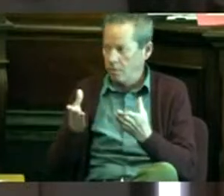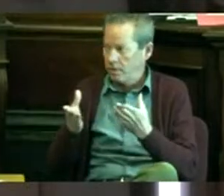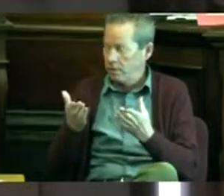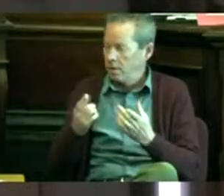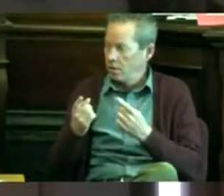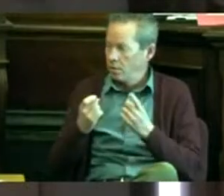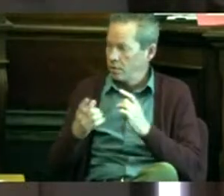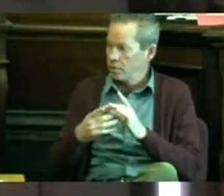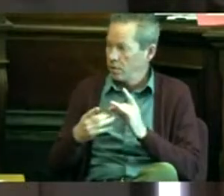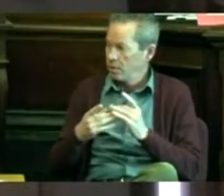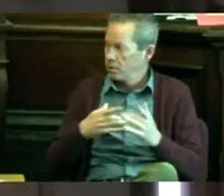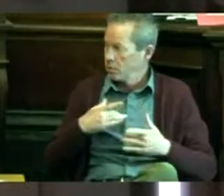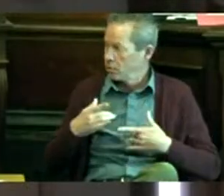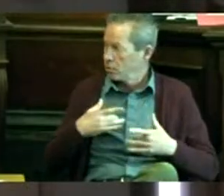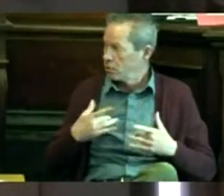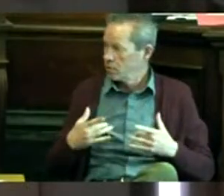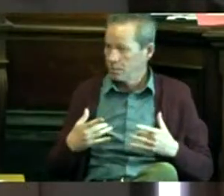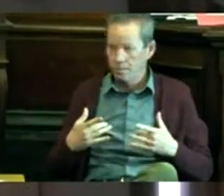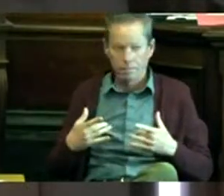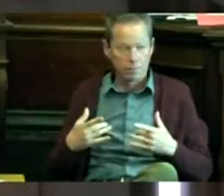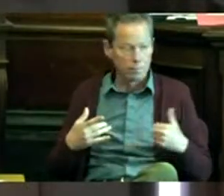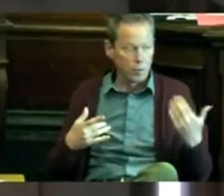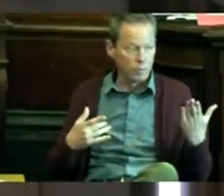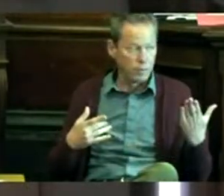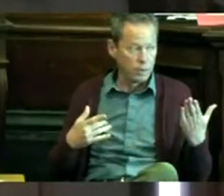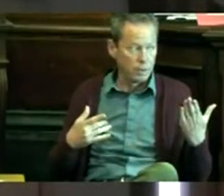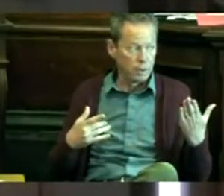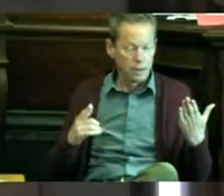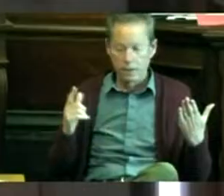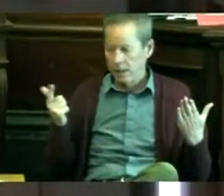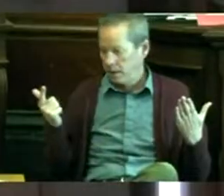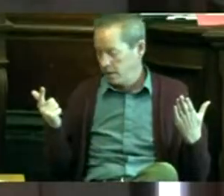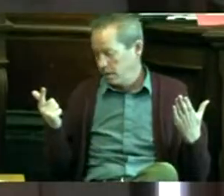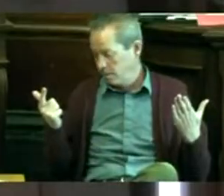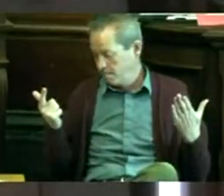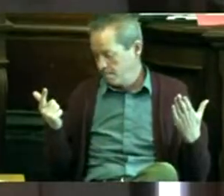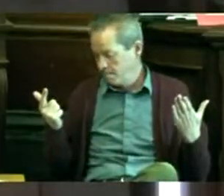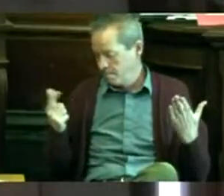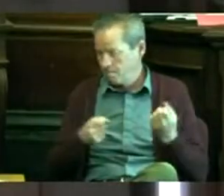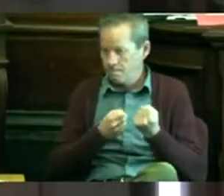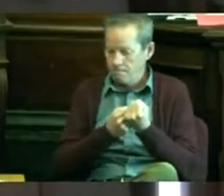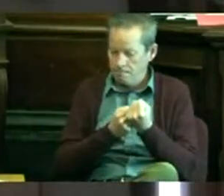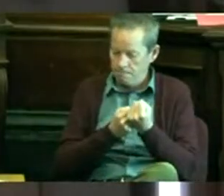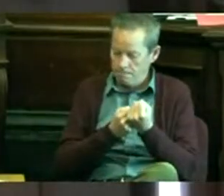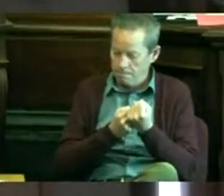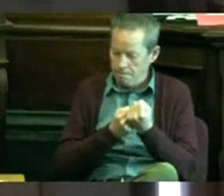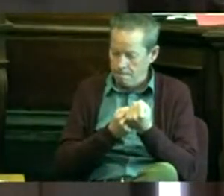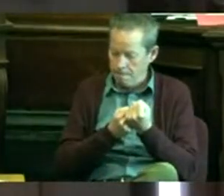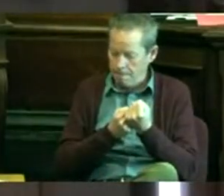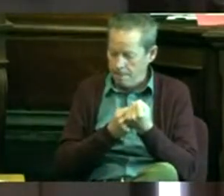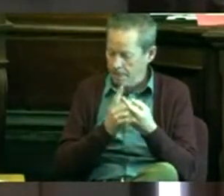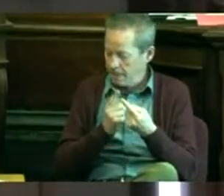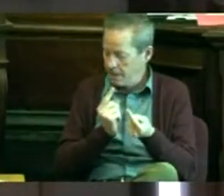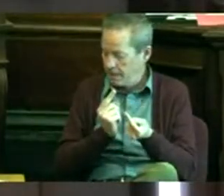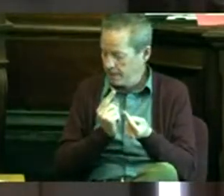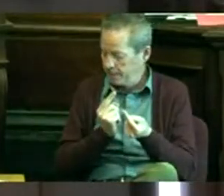172 authorizing an agreement related to background screening services. Any questions,